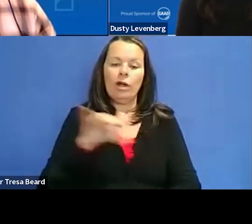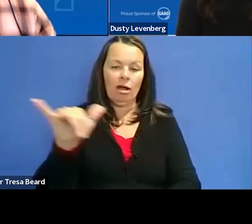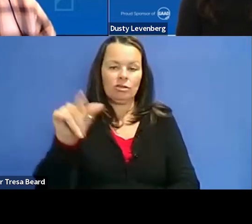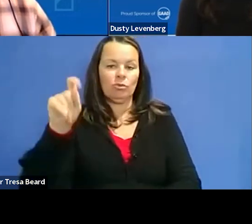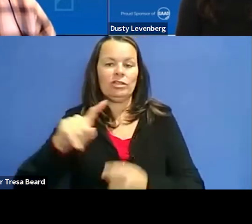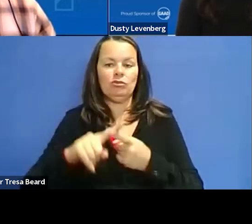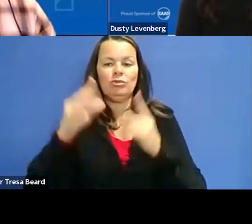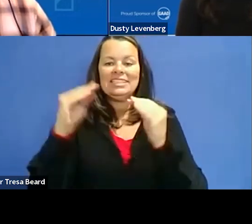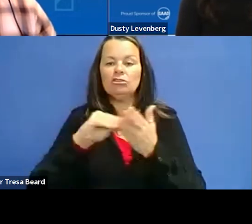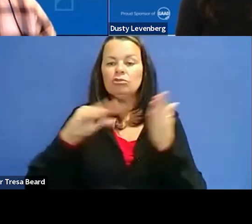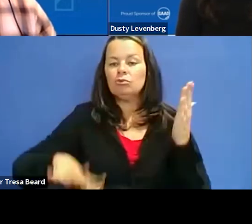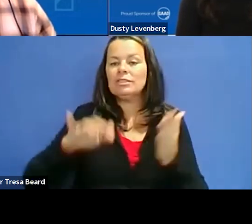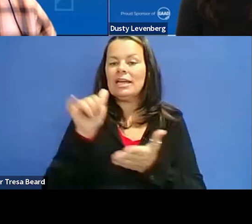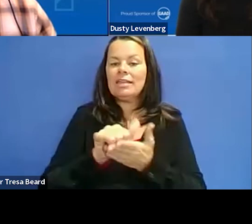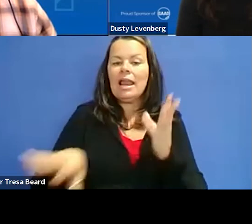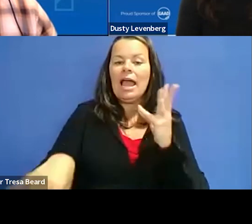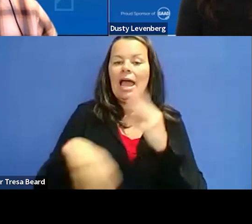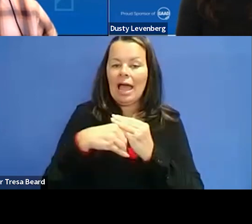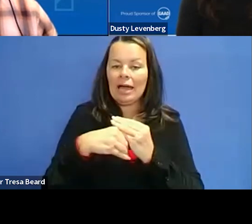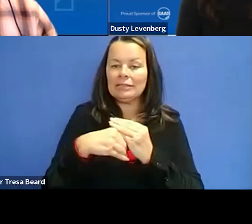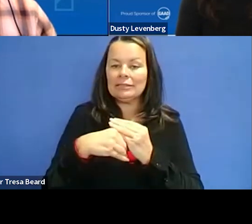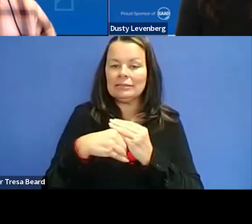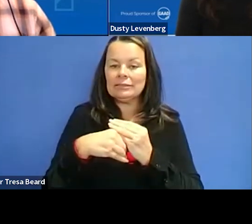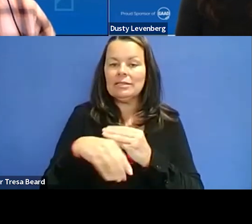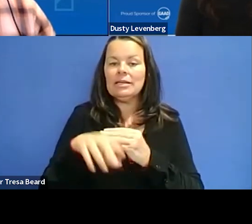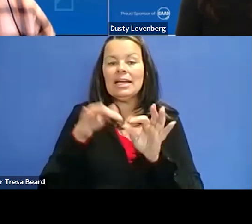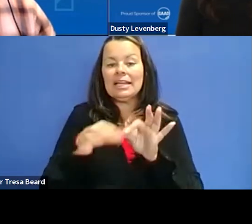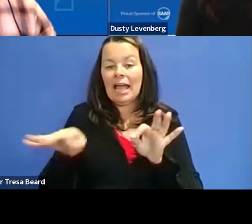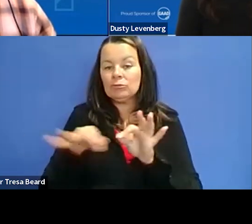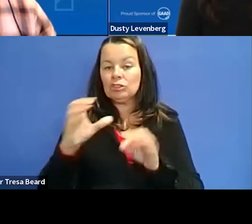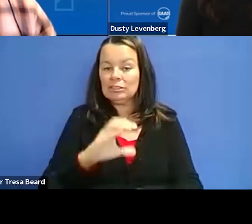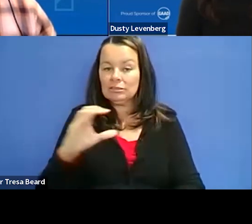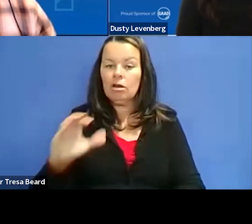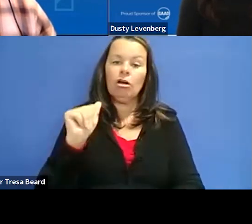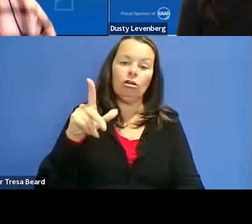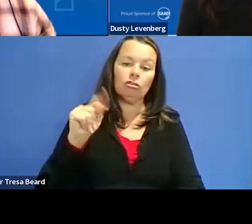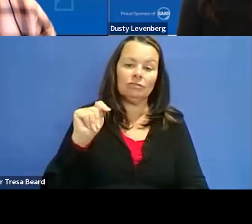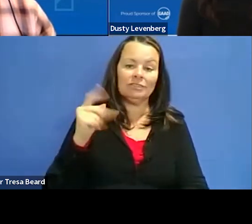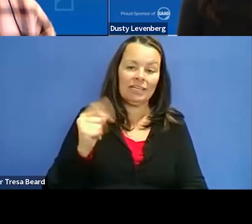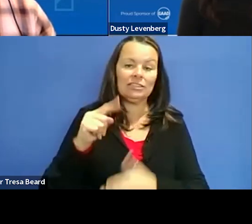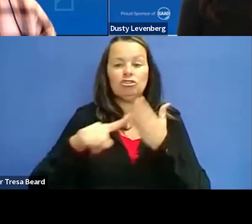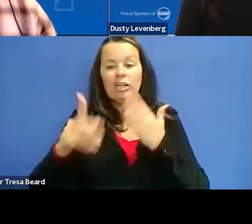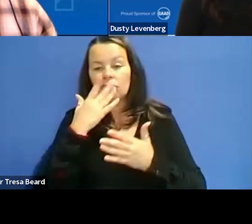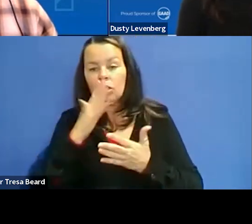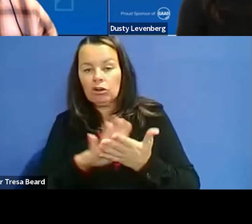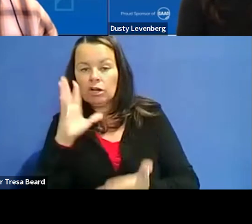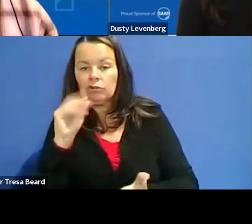color contrast and all the other stuff need to be part of the work would. Joe Devon: Thanks, Meryl.